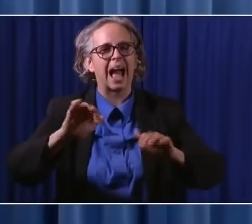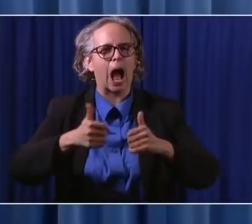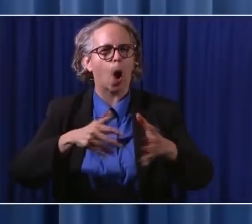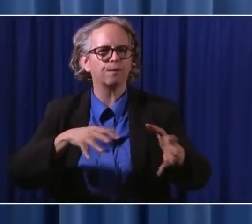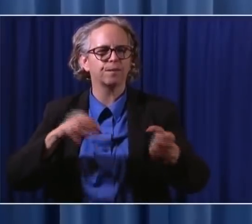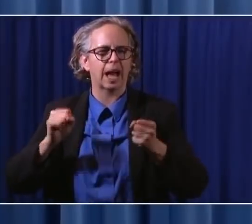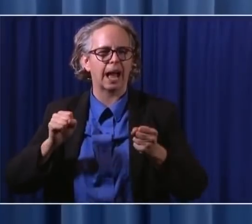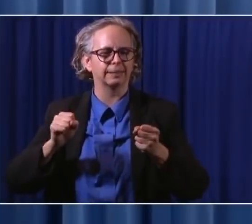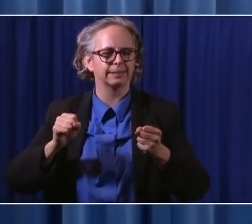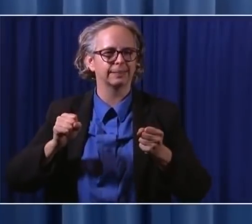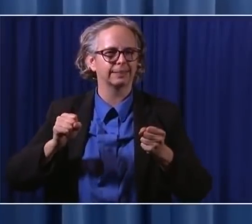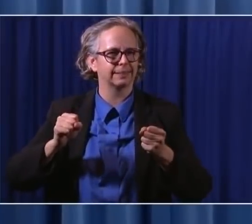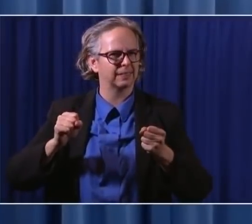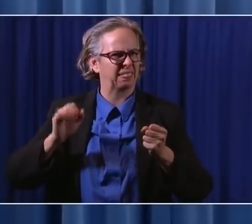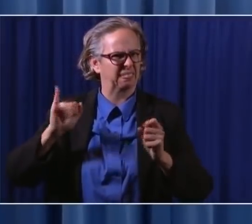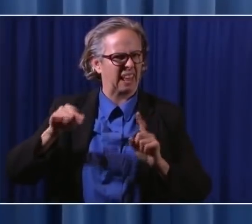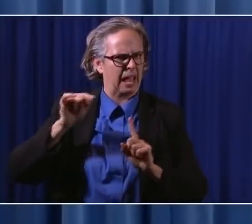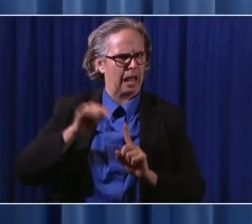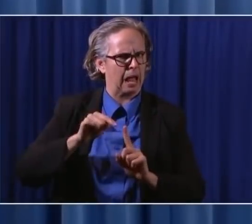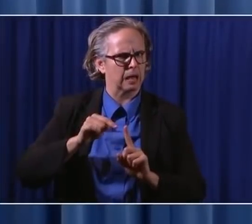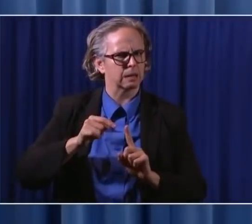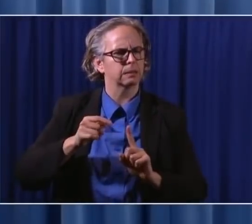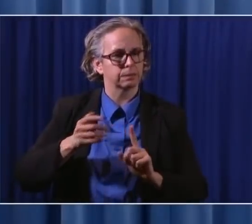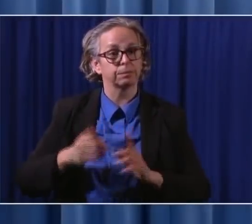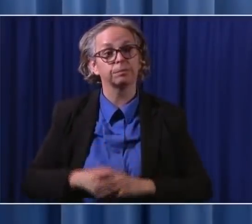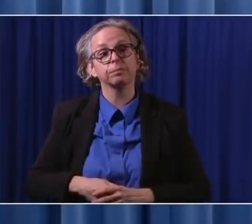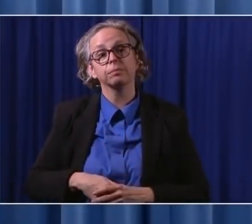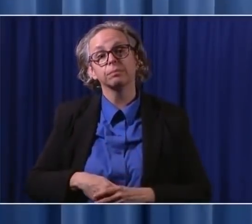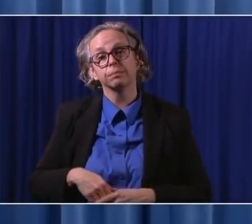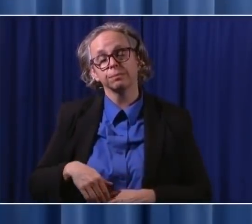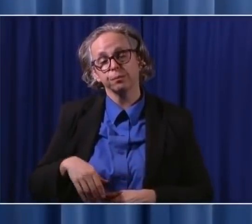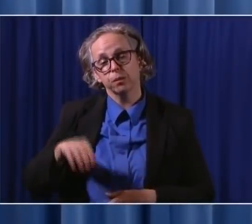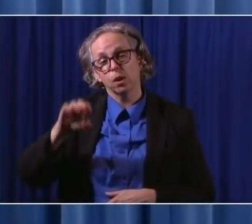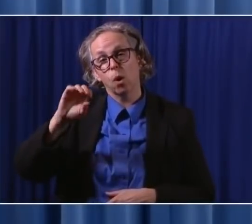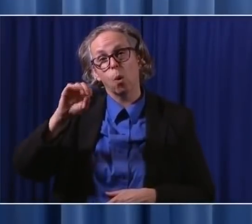INCREASING. OUR EXPERTS BELIEVE THAT THE SPREAD, NO MATTER WHAT COUNTY YOU LIVE IN IS JUST A QUESTION OF HOW FAST THE SPREAD